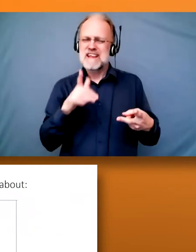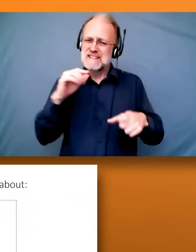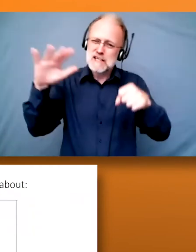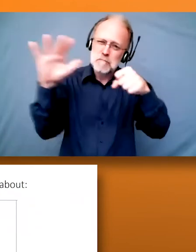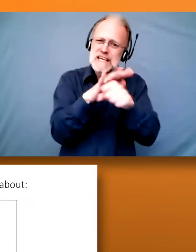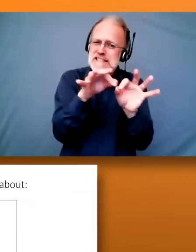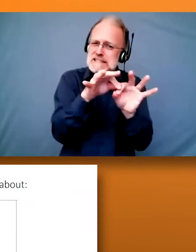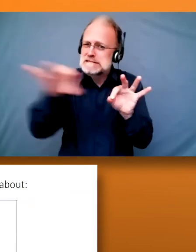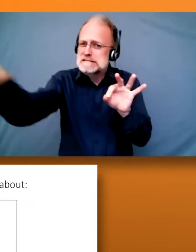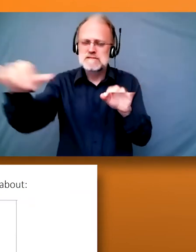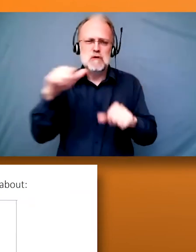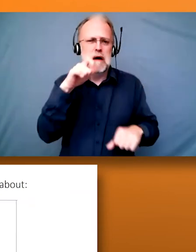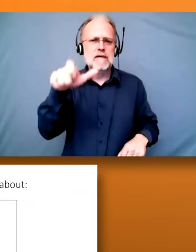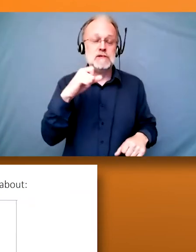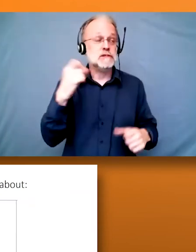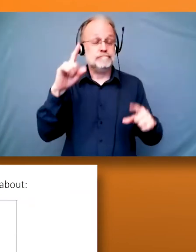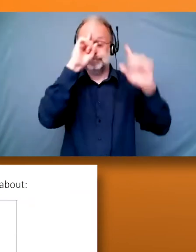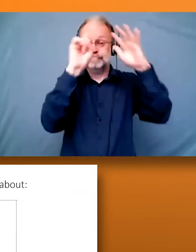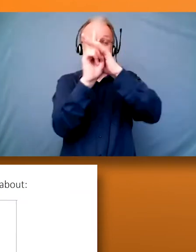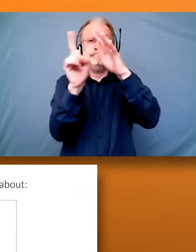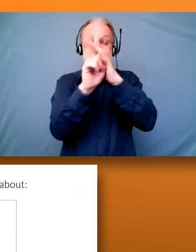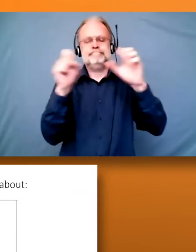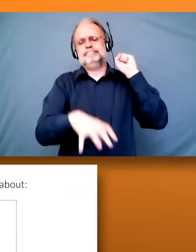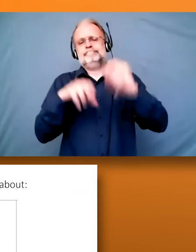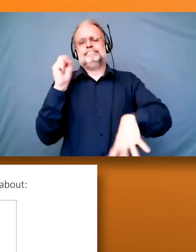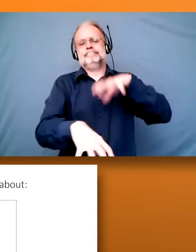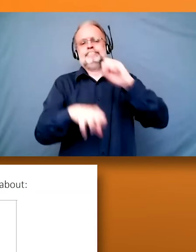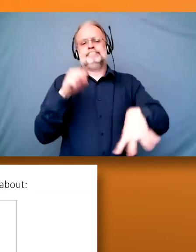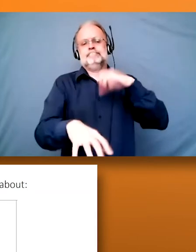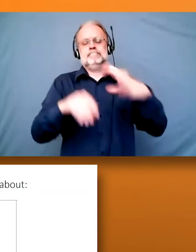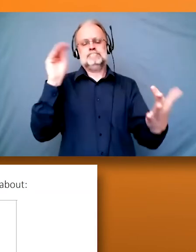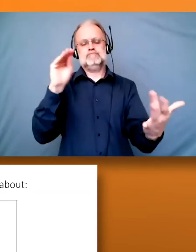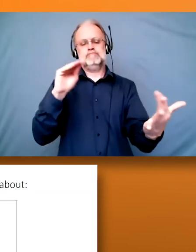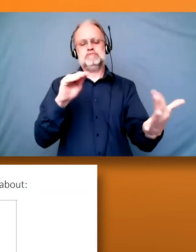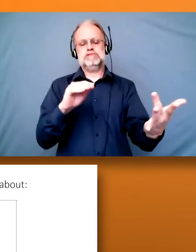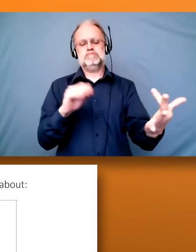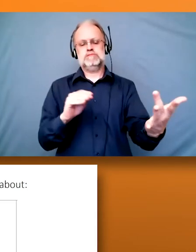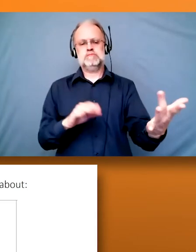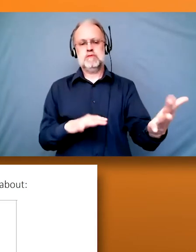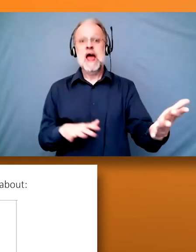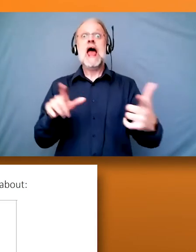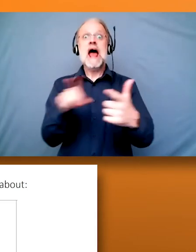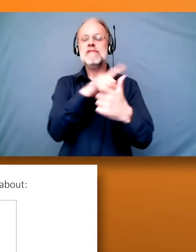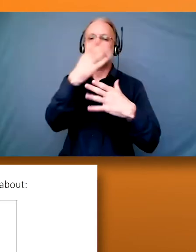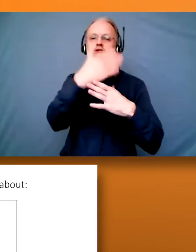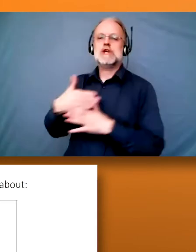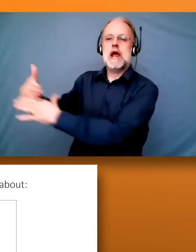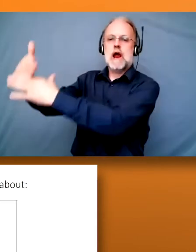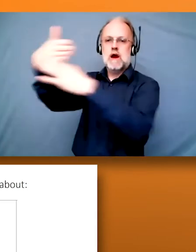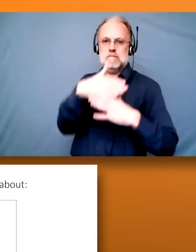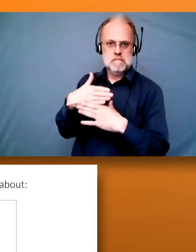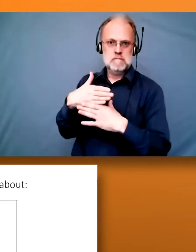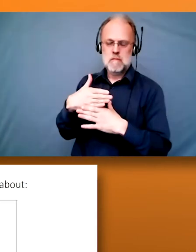Darwin, you know. They don't have to write complete thoughts, just whatever comes to their head.